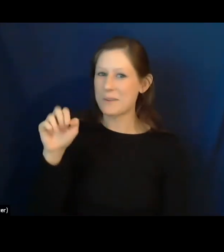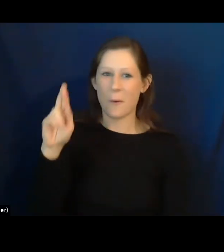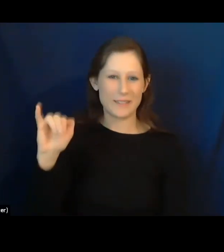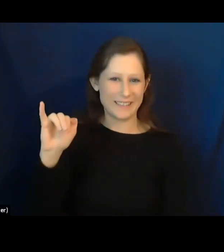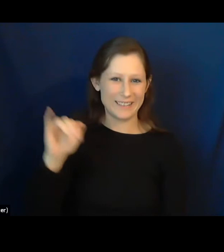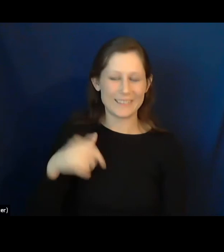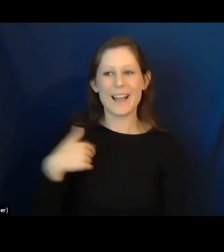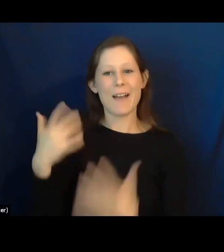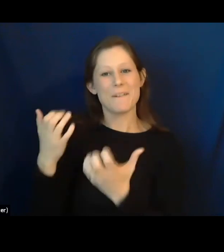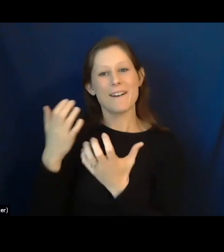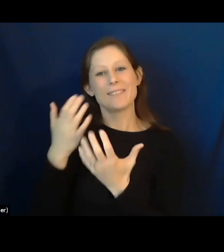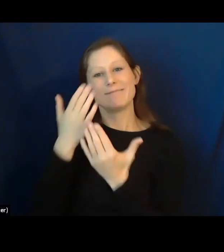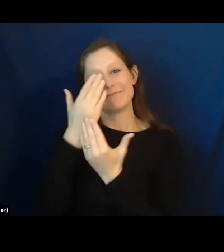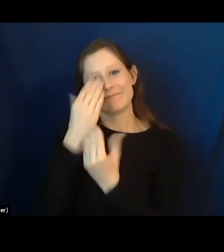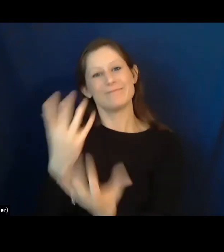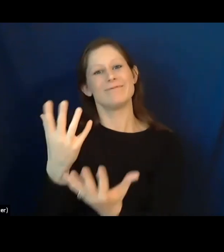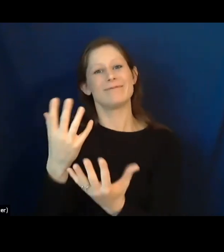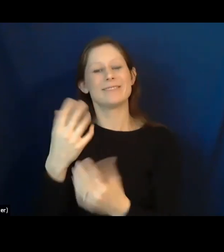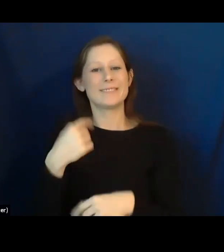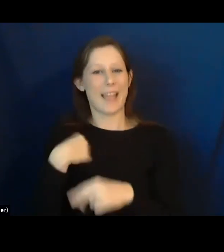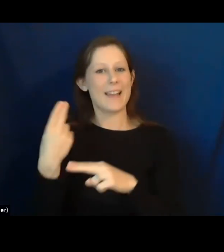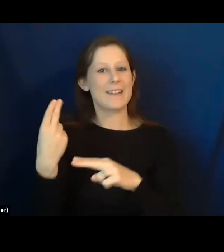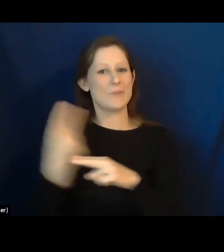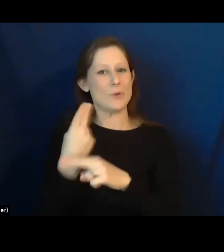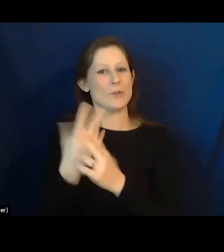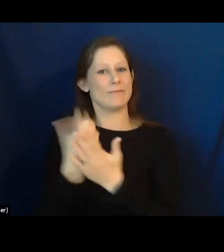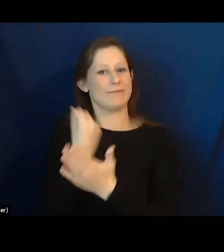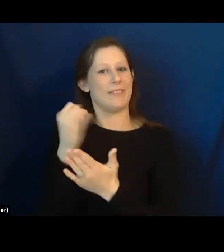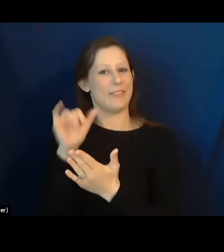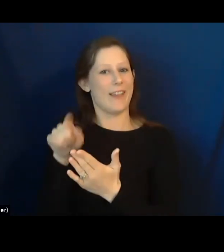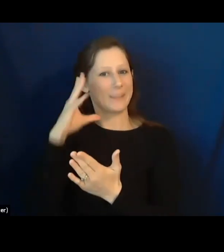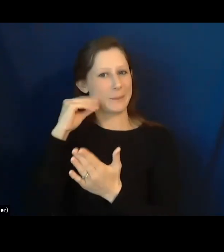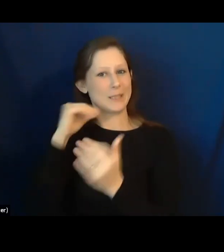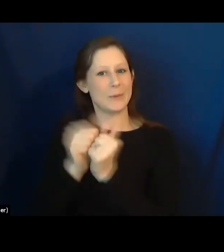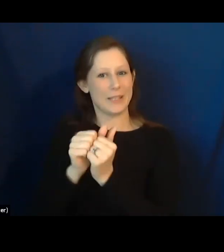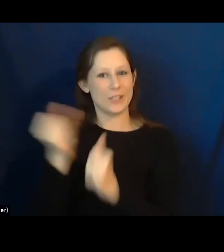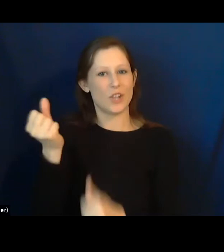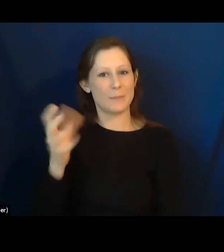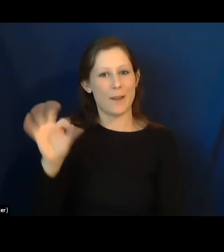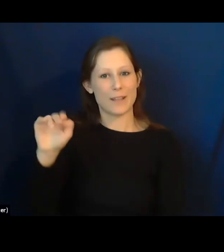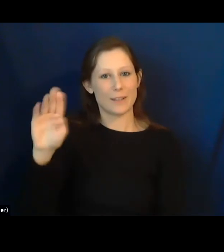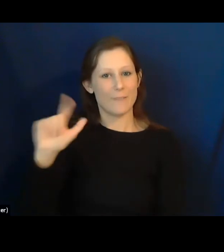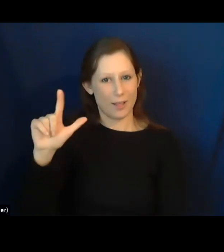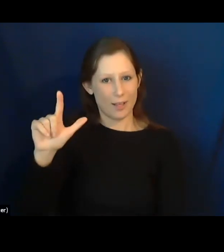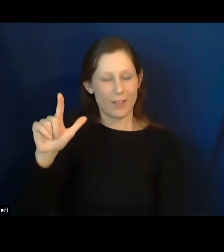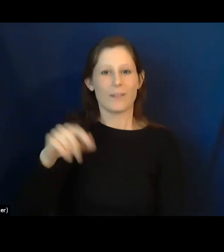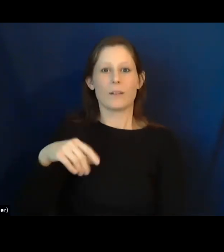say that I have used that experience with Shakespeare Festival in so many examples of